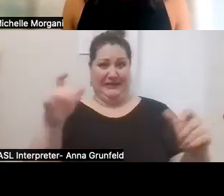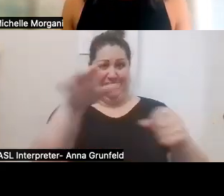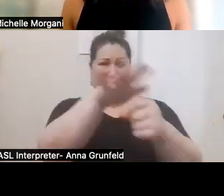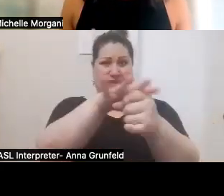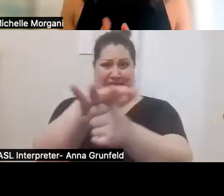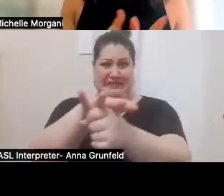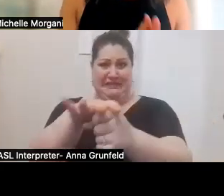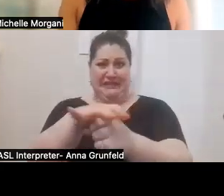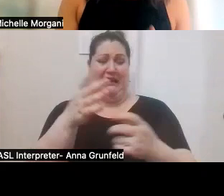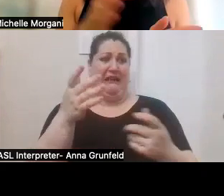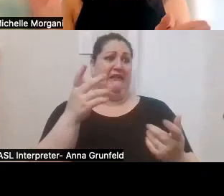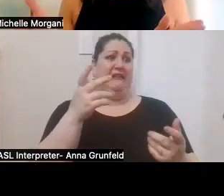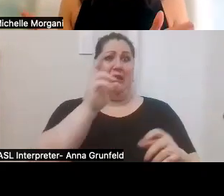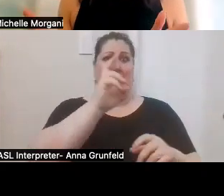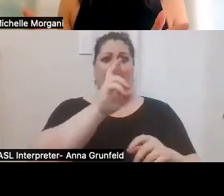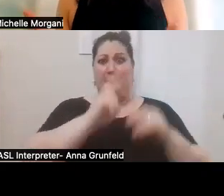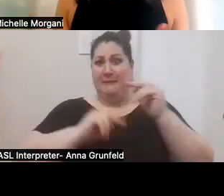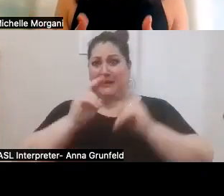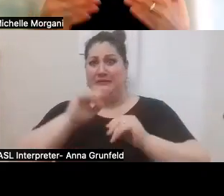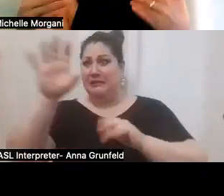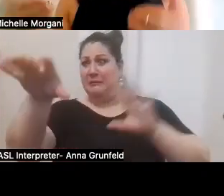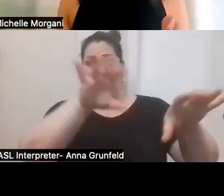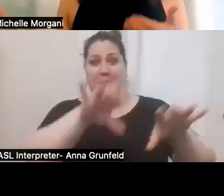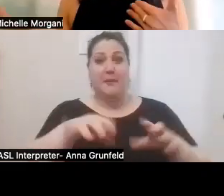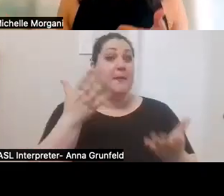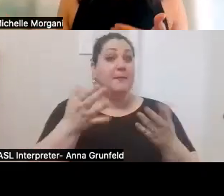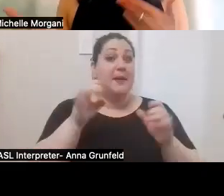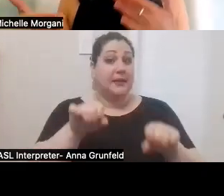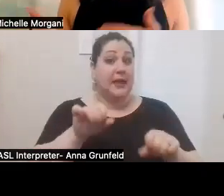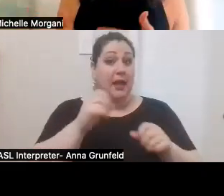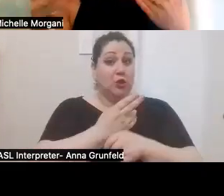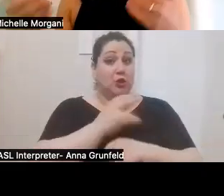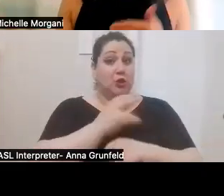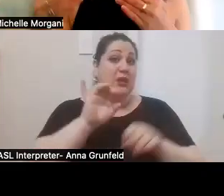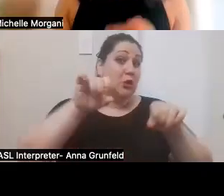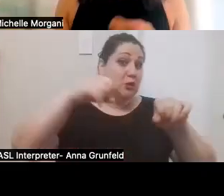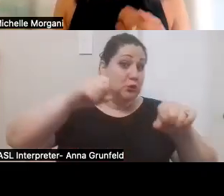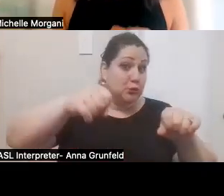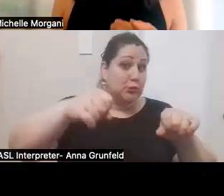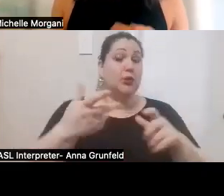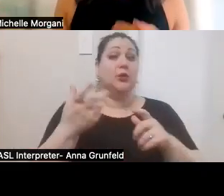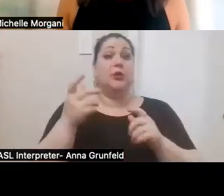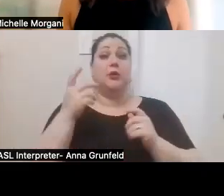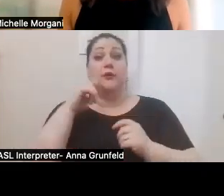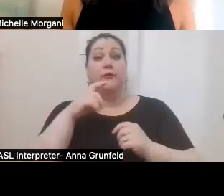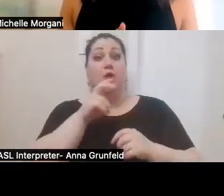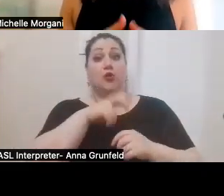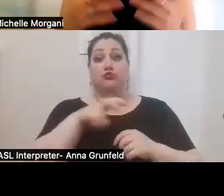scooter to get from point A to point B to minimize fatigue and restrict and reduce fatigue levels and